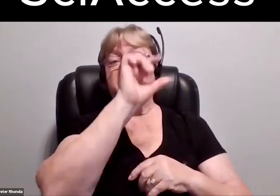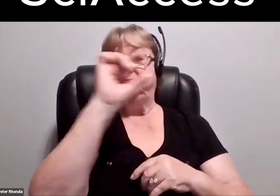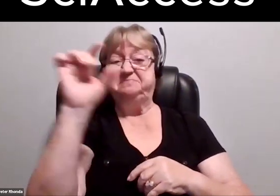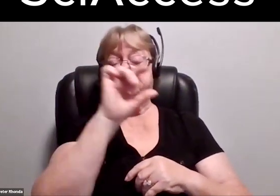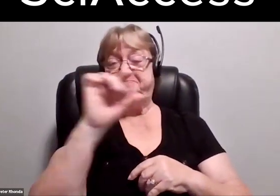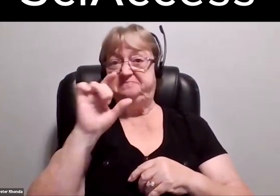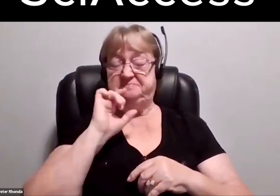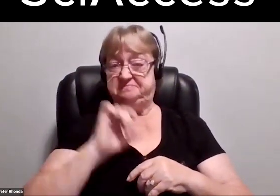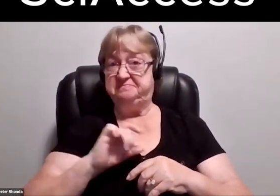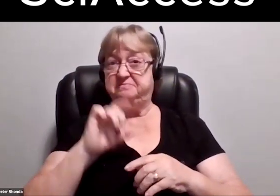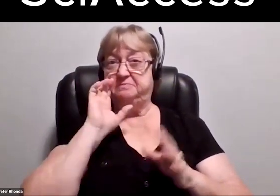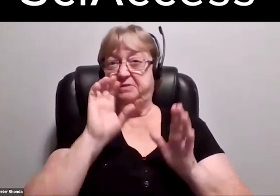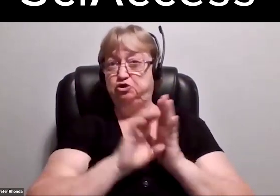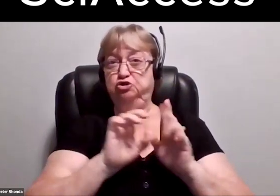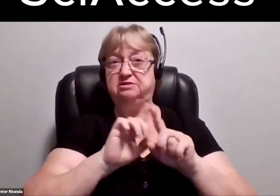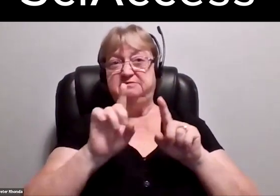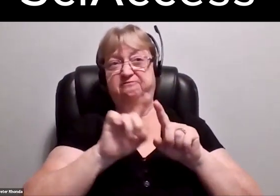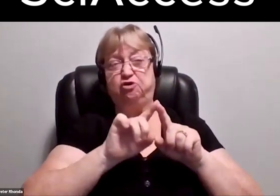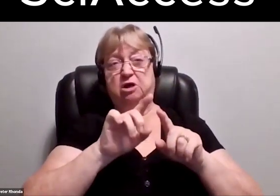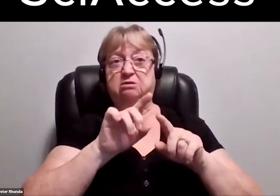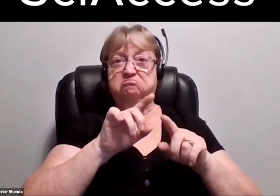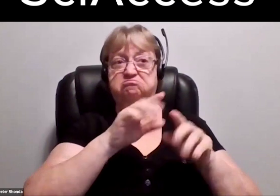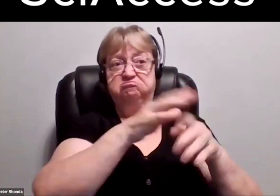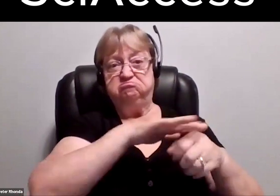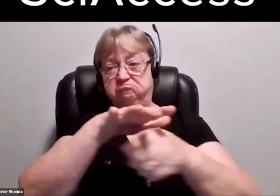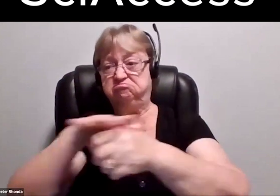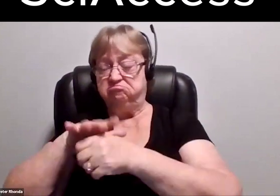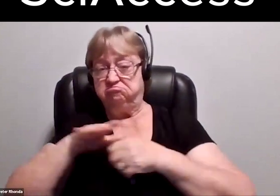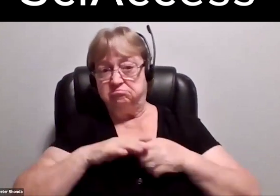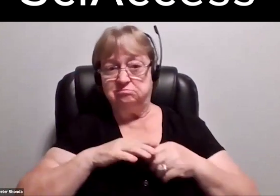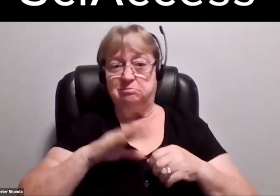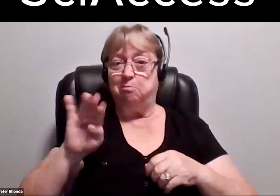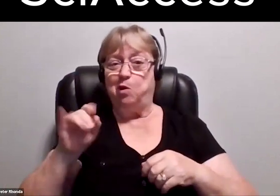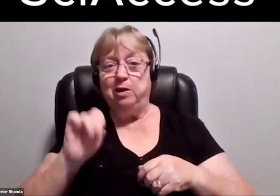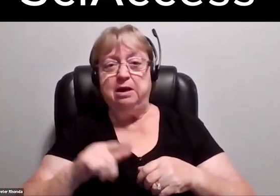including inside observatories at Boeing, at the Chabot Science Center,